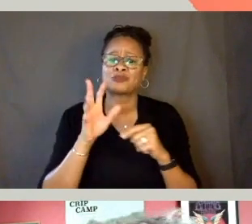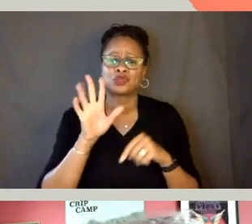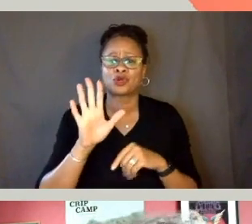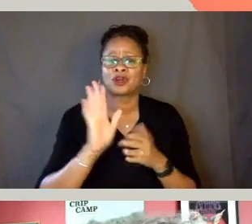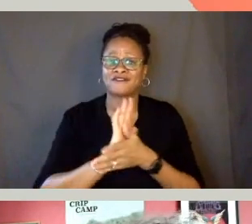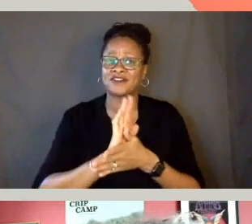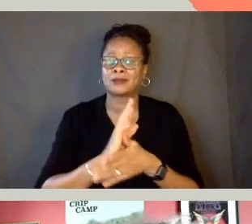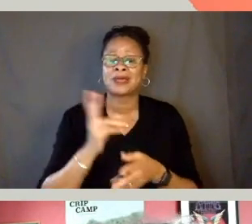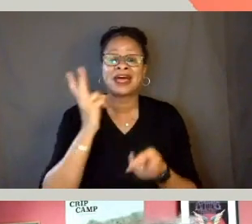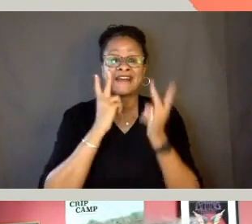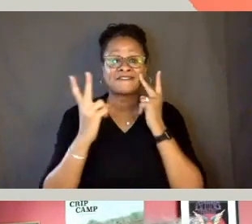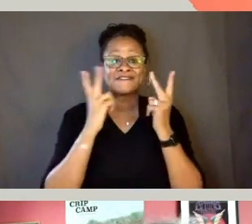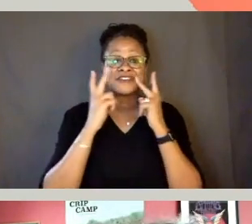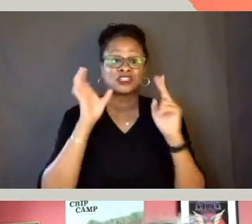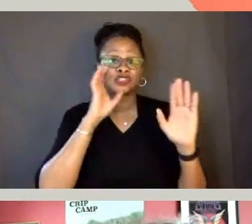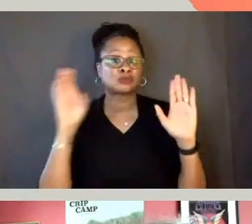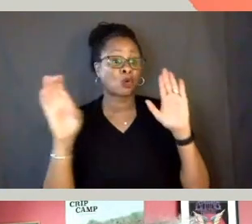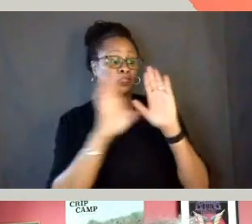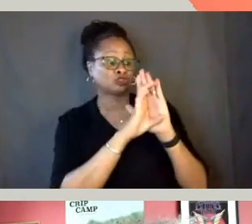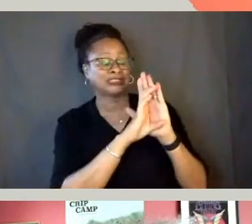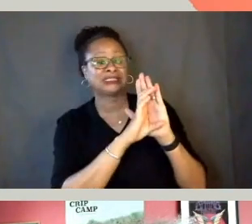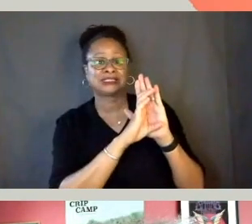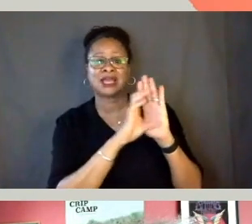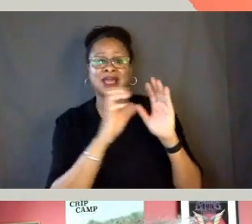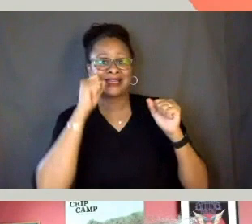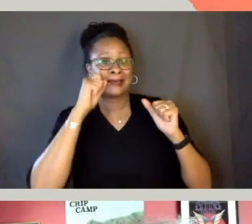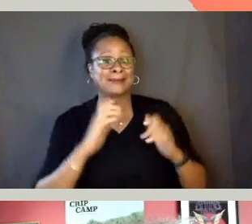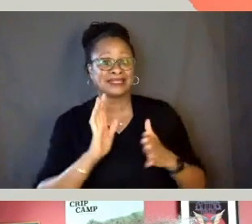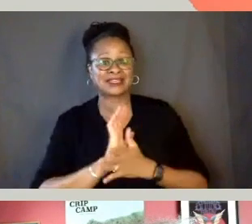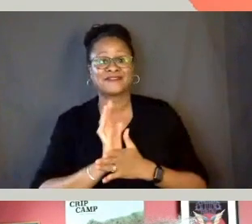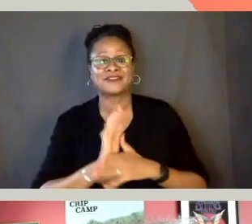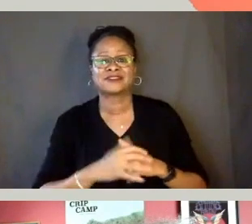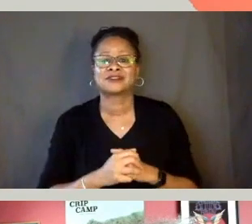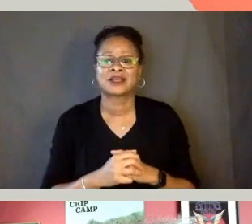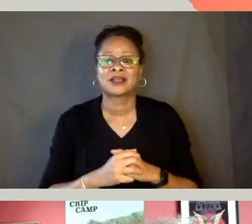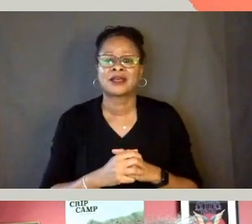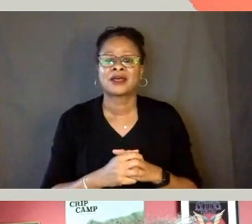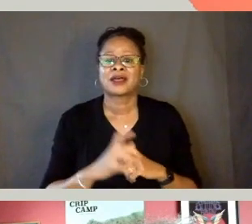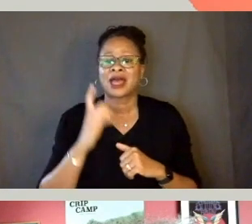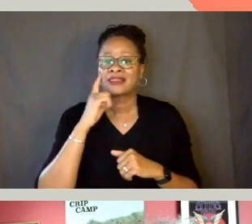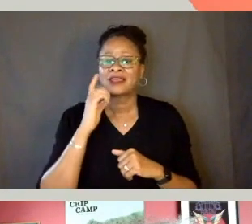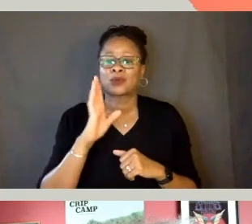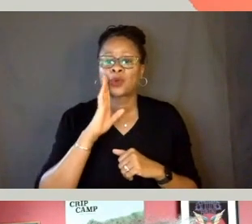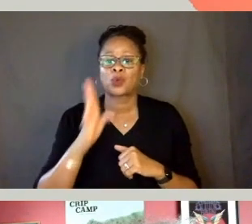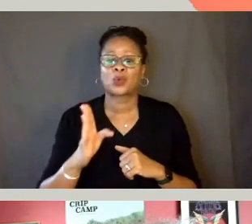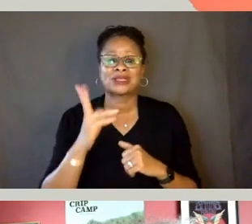and award-winning and amazing film-- but what we're about to see.